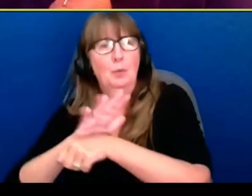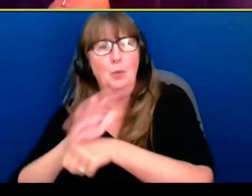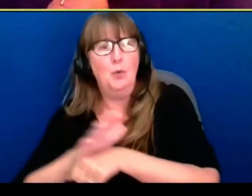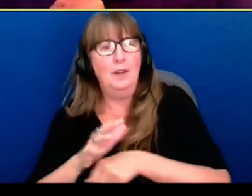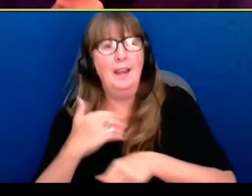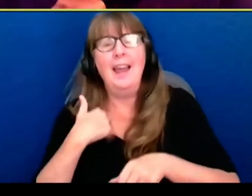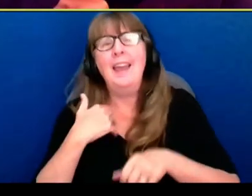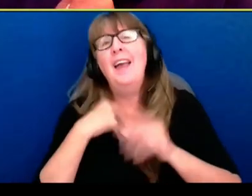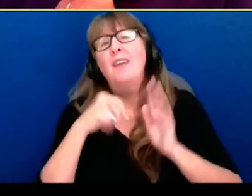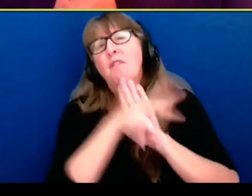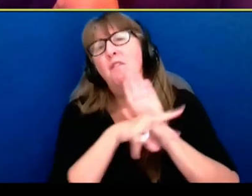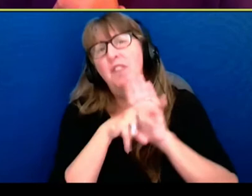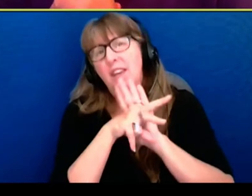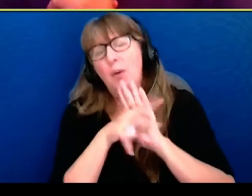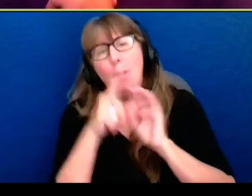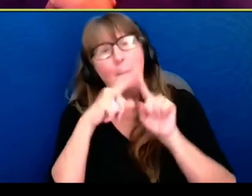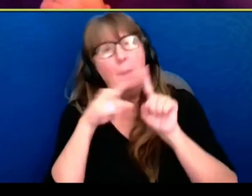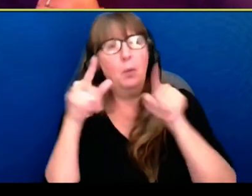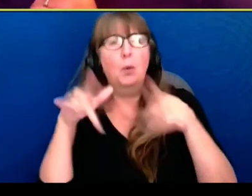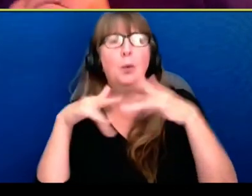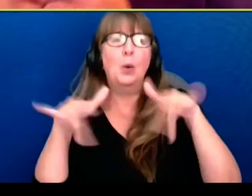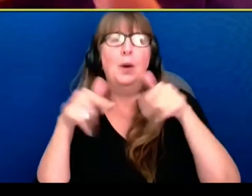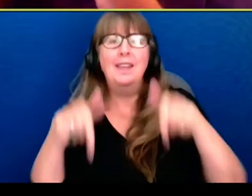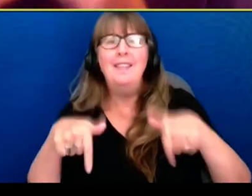I can't use it.